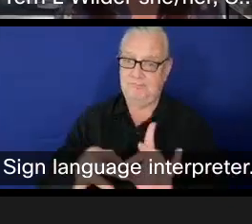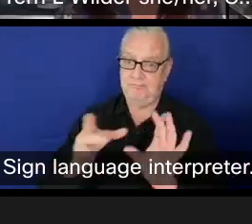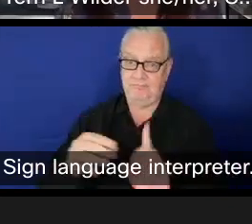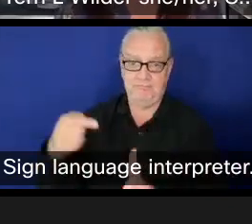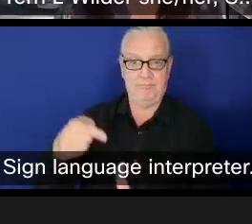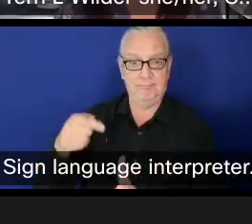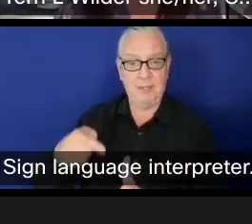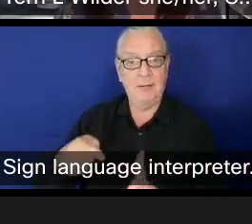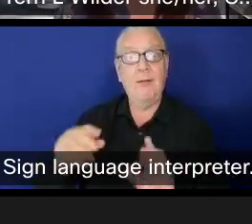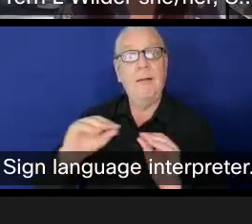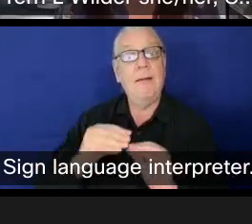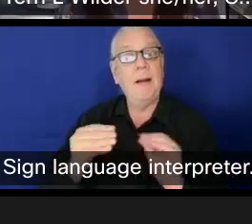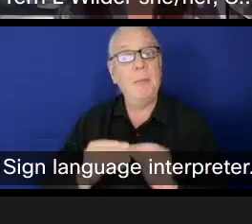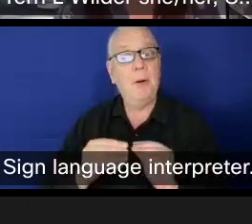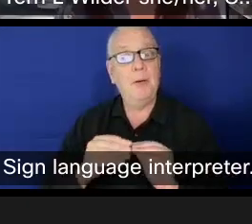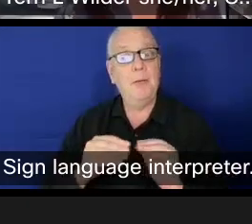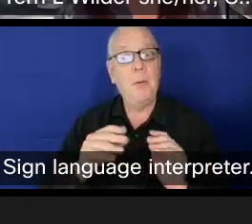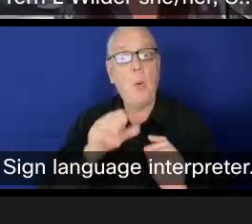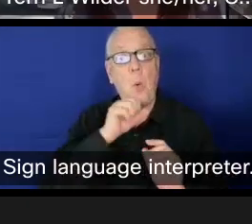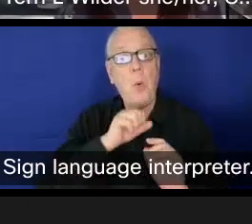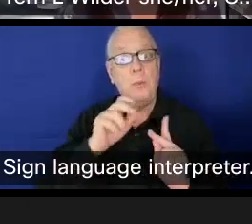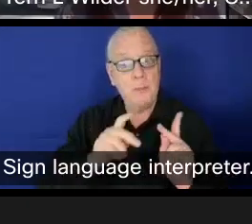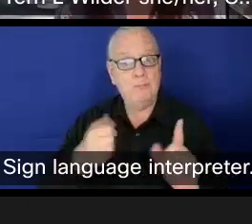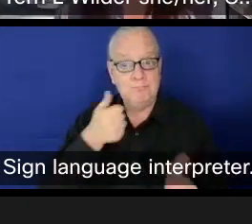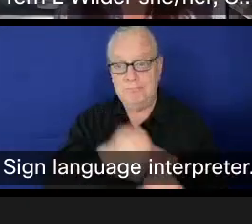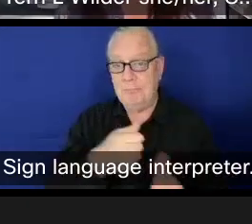the number of older people with HIV is increasing not only in